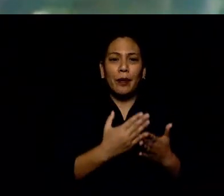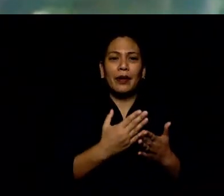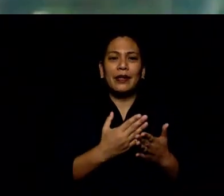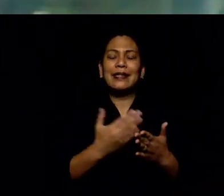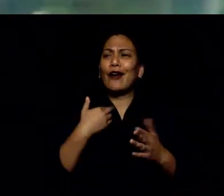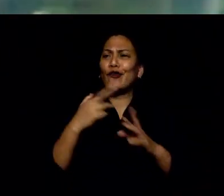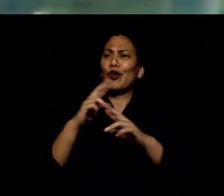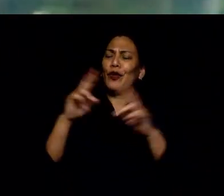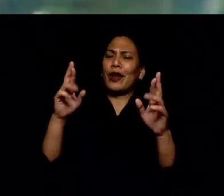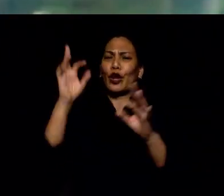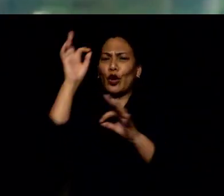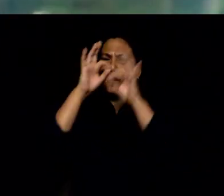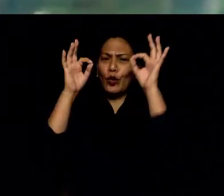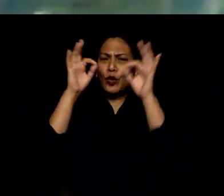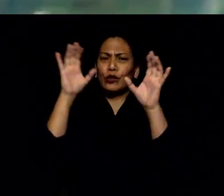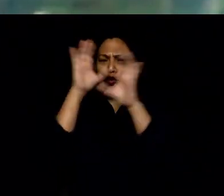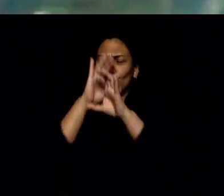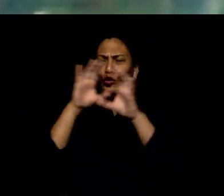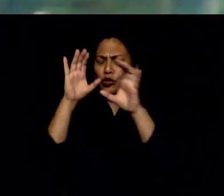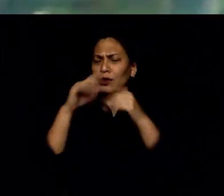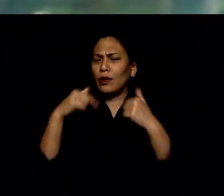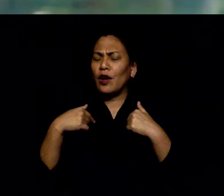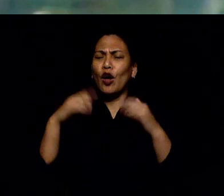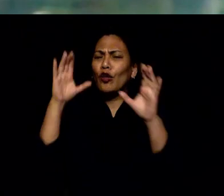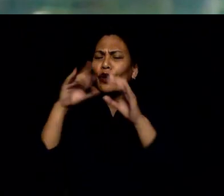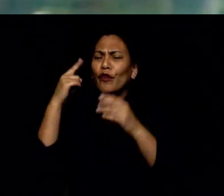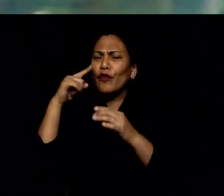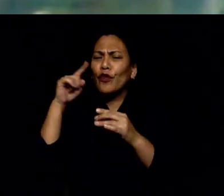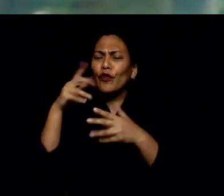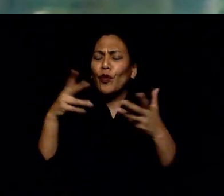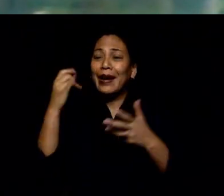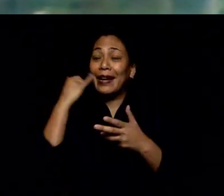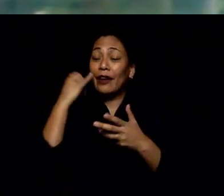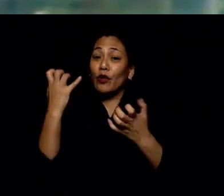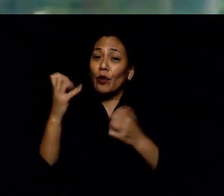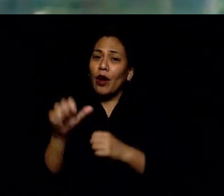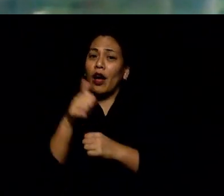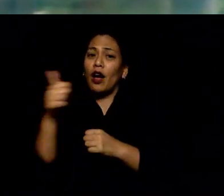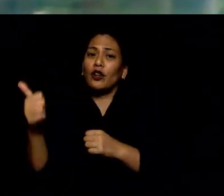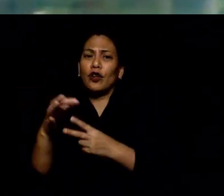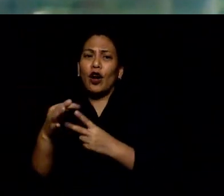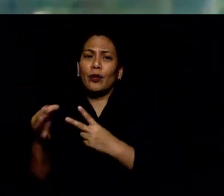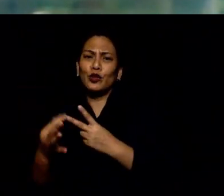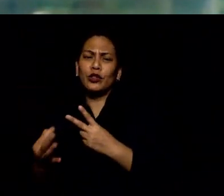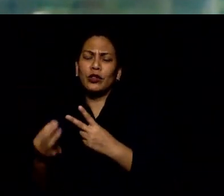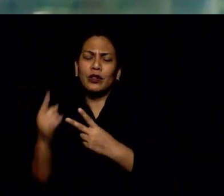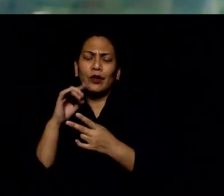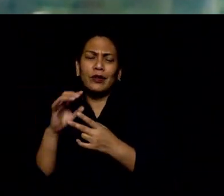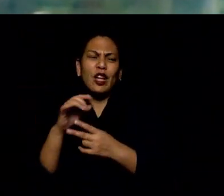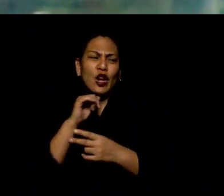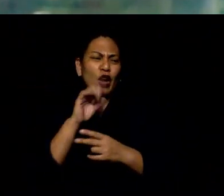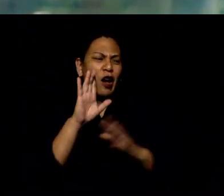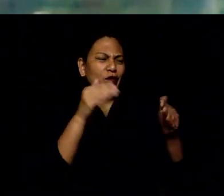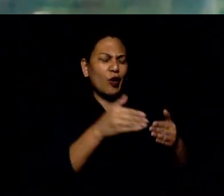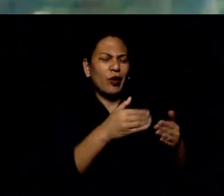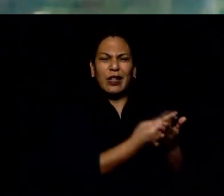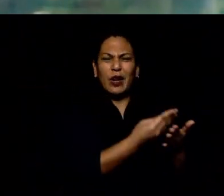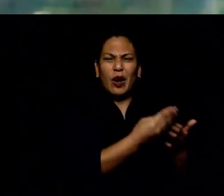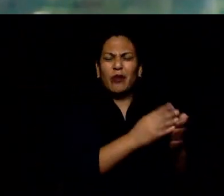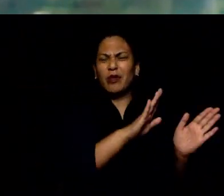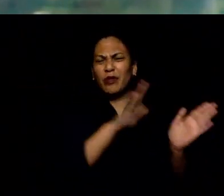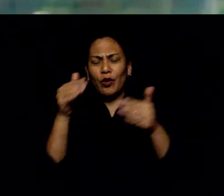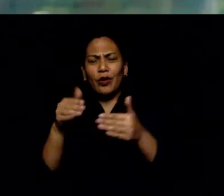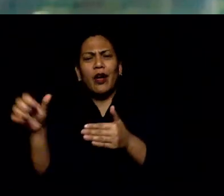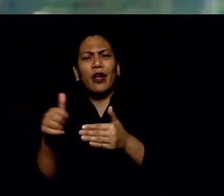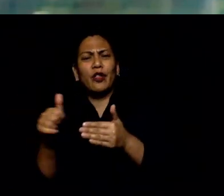What are we looking for when looking for alternatives to capitalism?